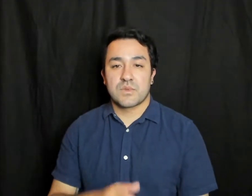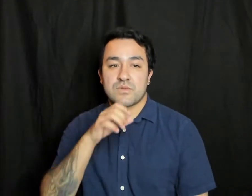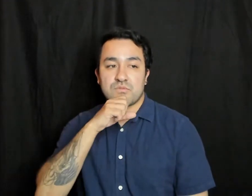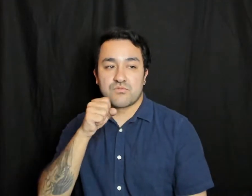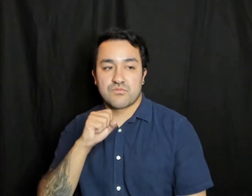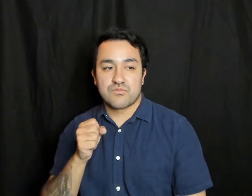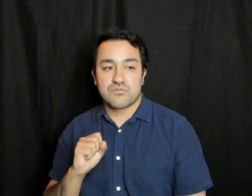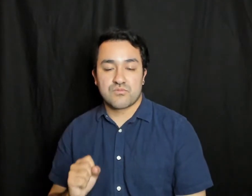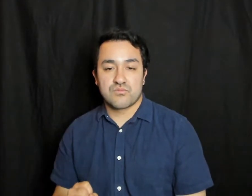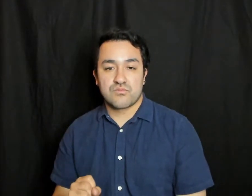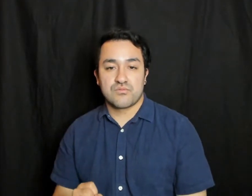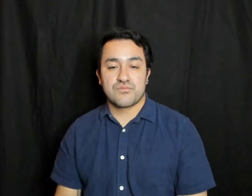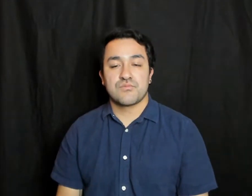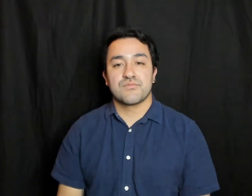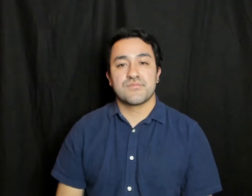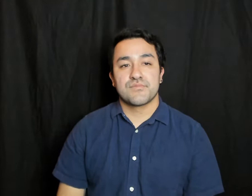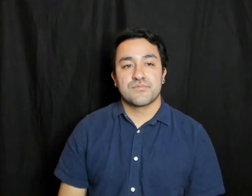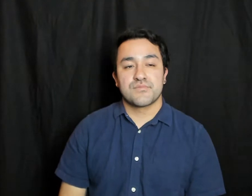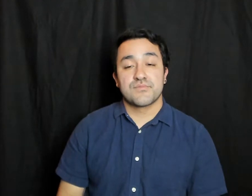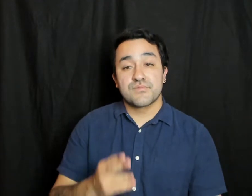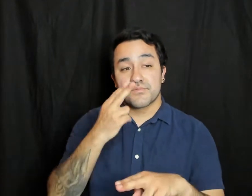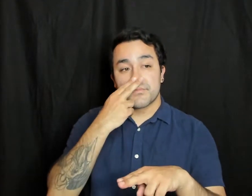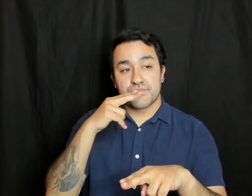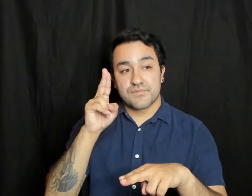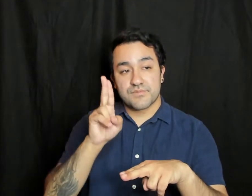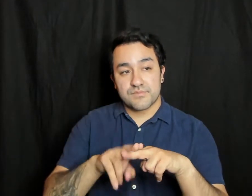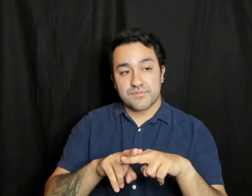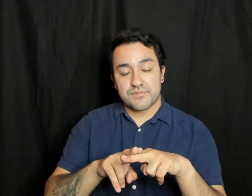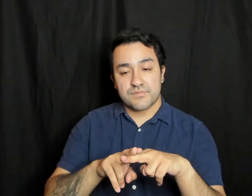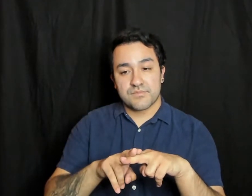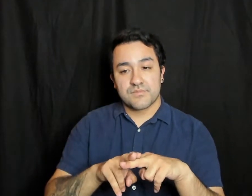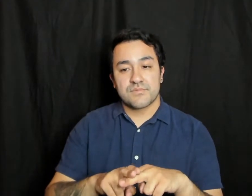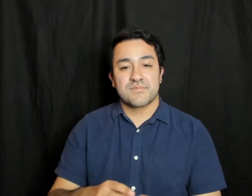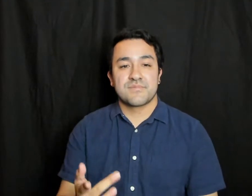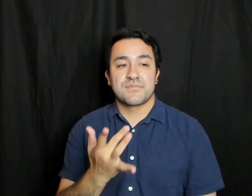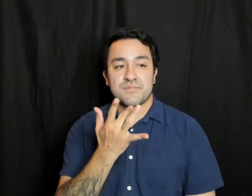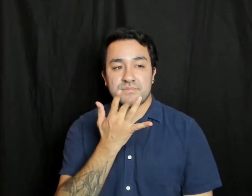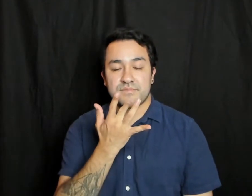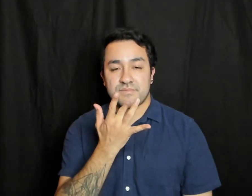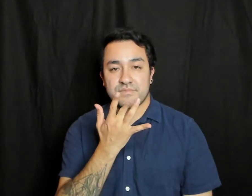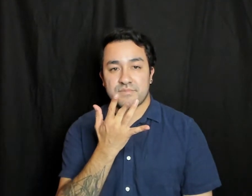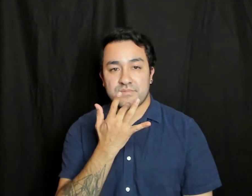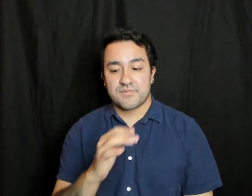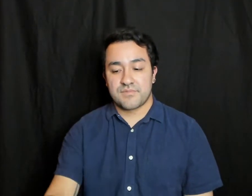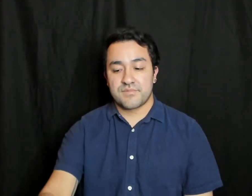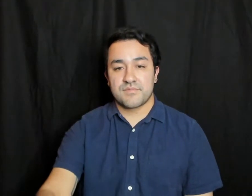OLD FUN FAVORITE